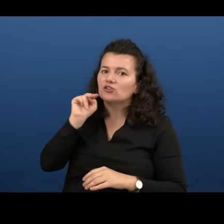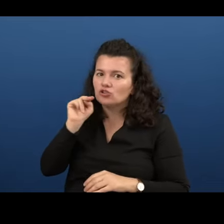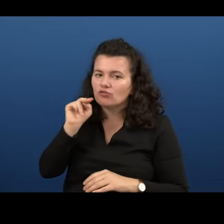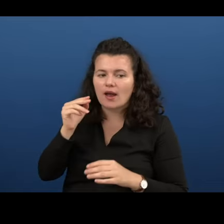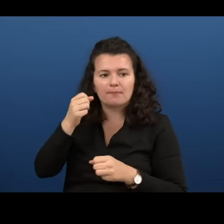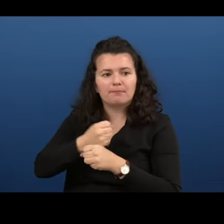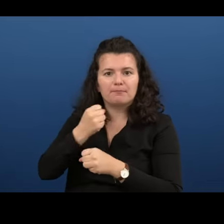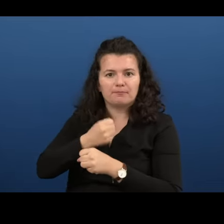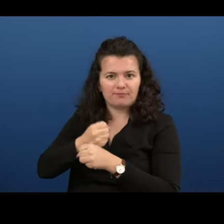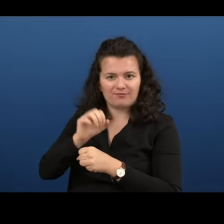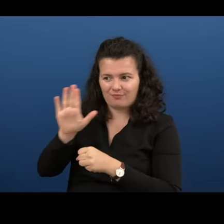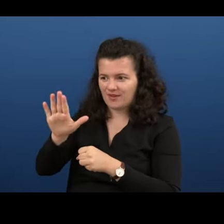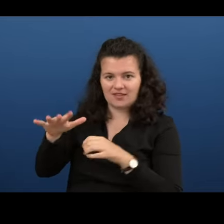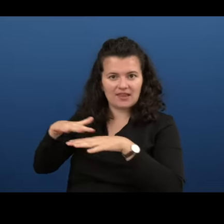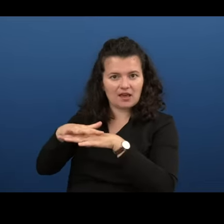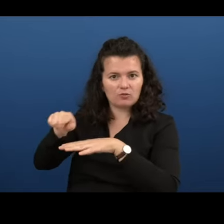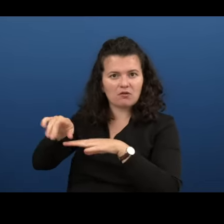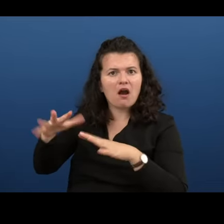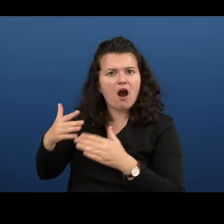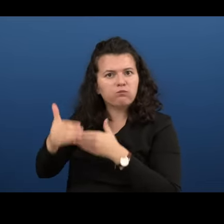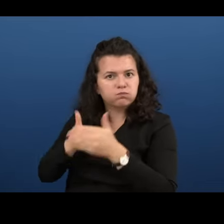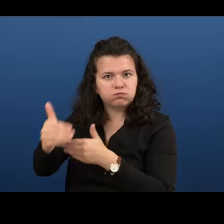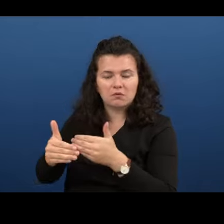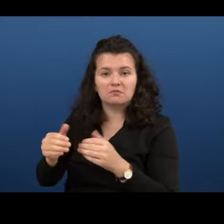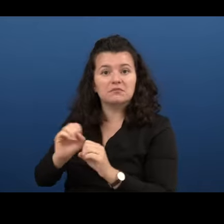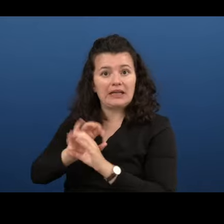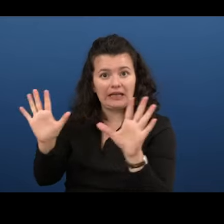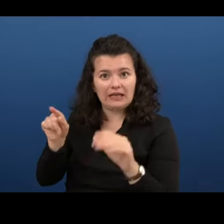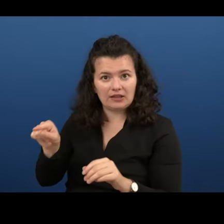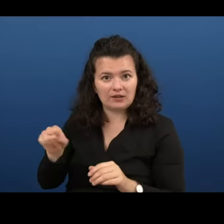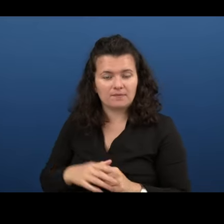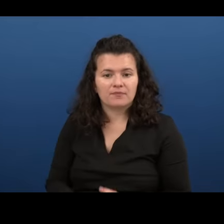how the Nigerian business disability network is actually helping companies